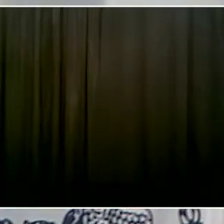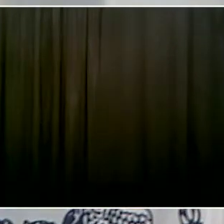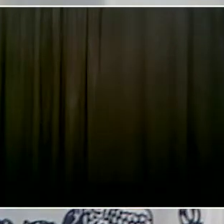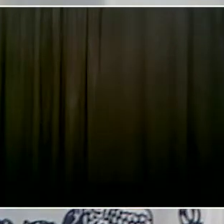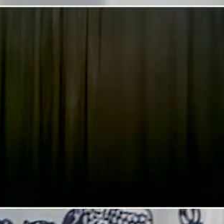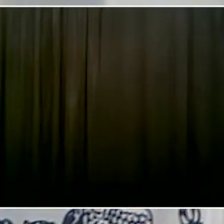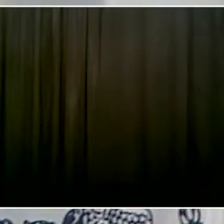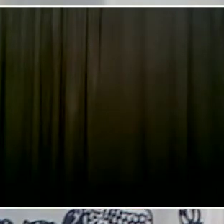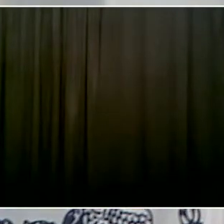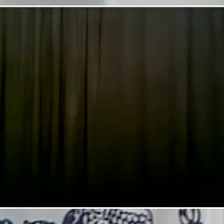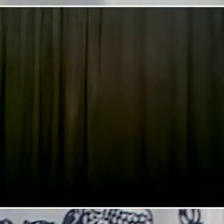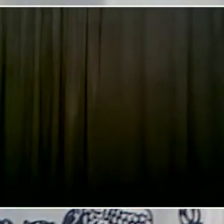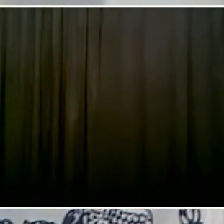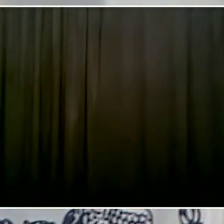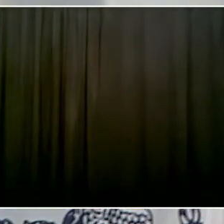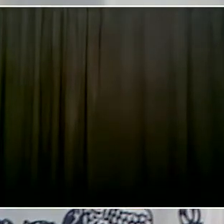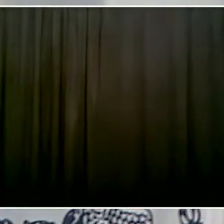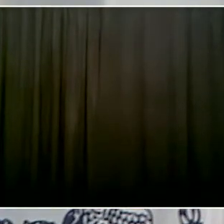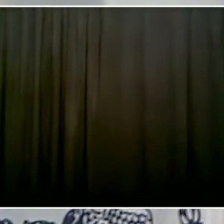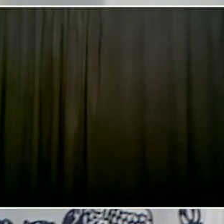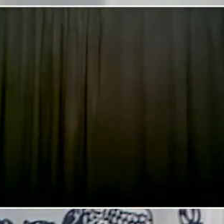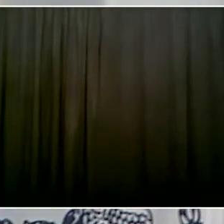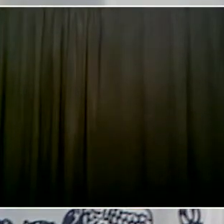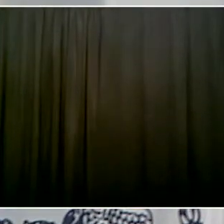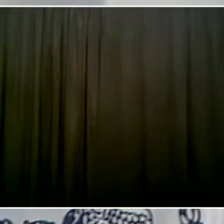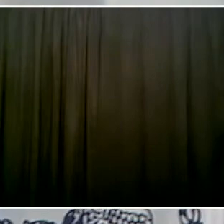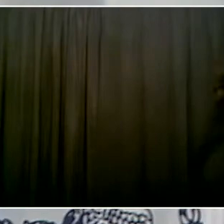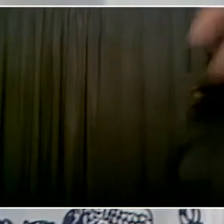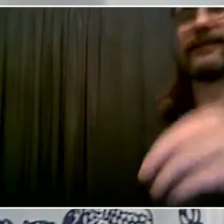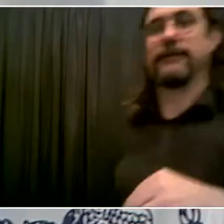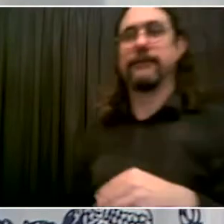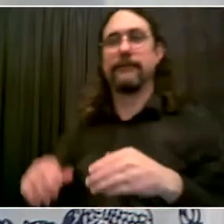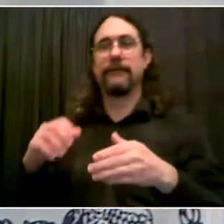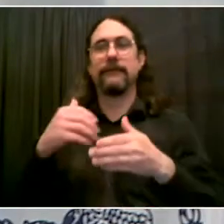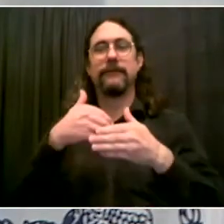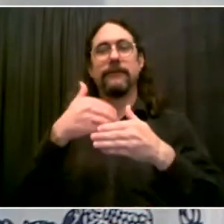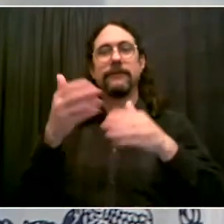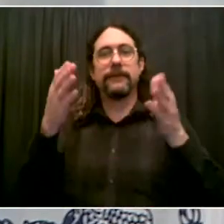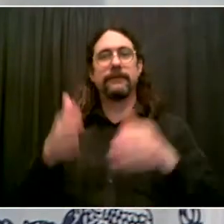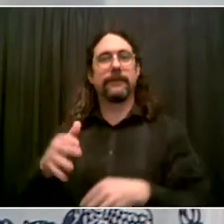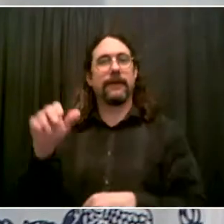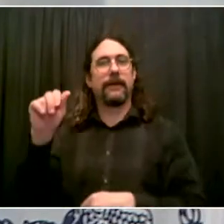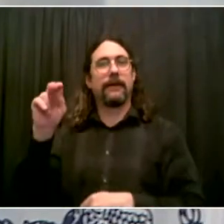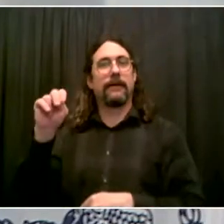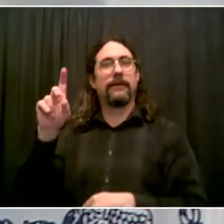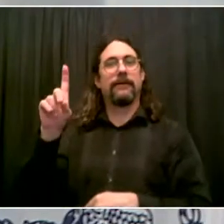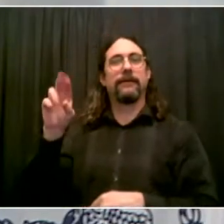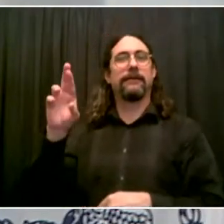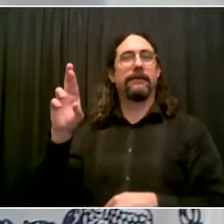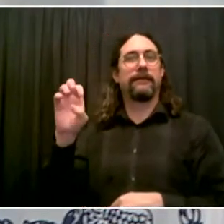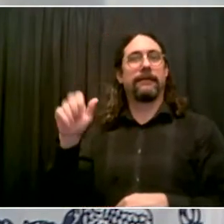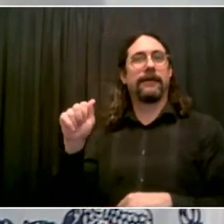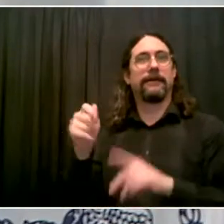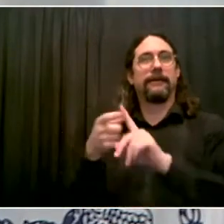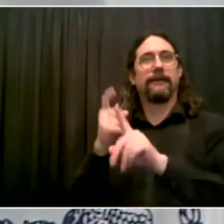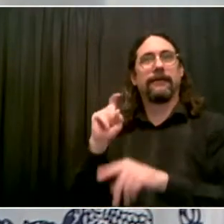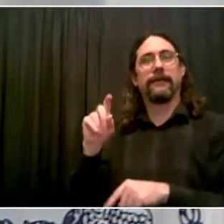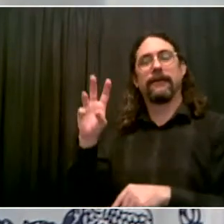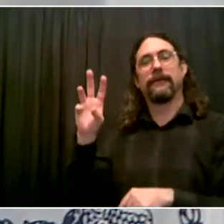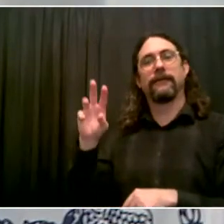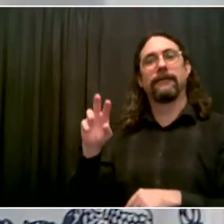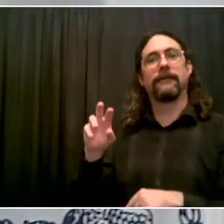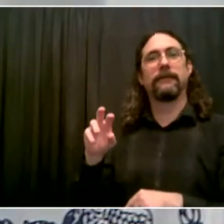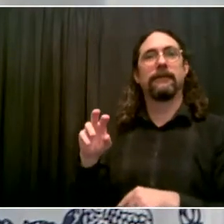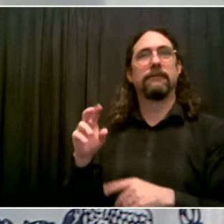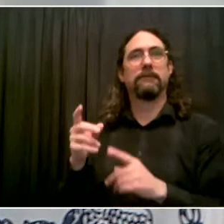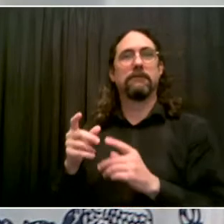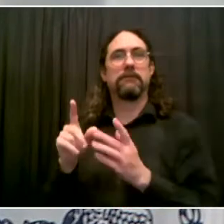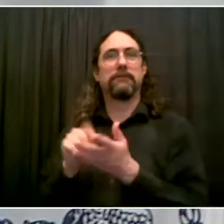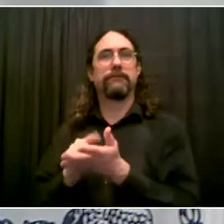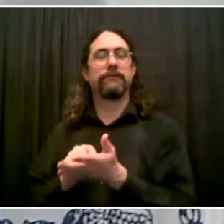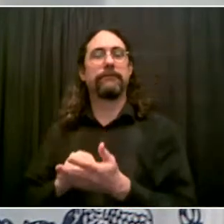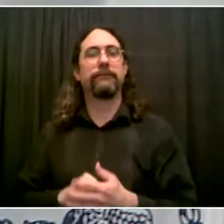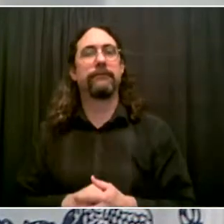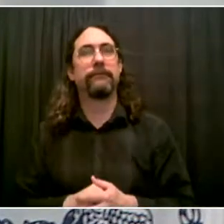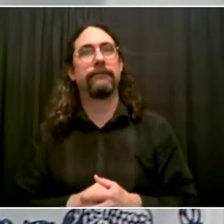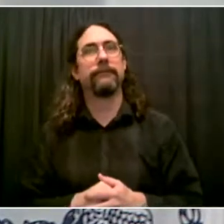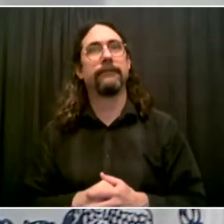ANDREA FROM